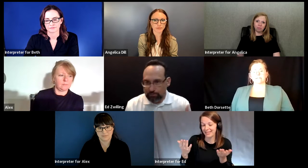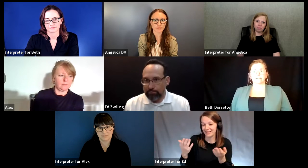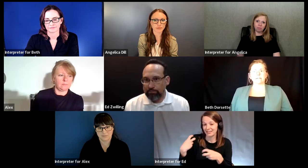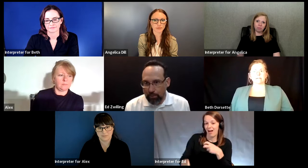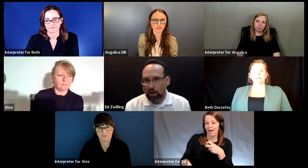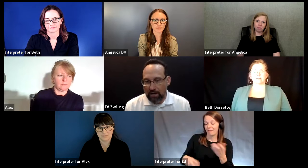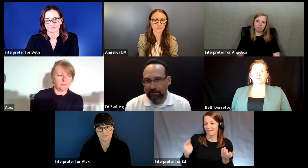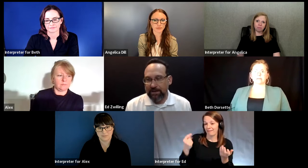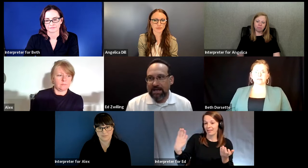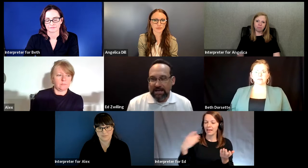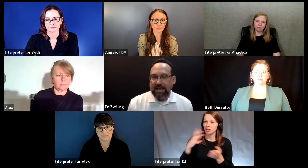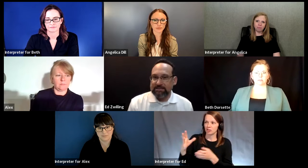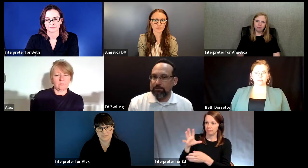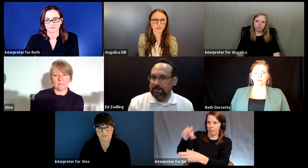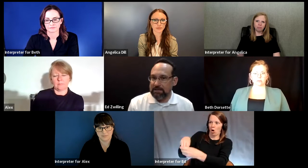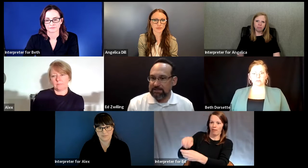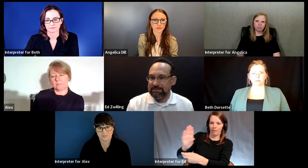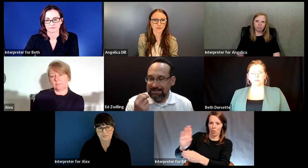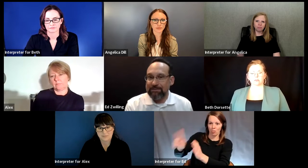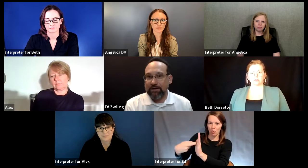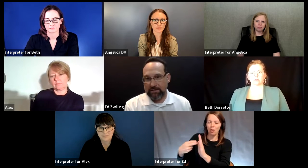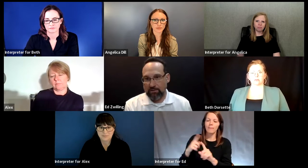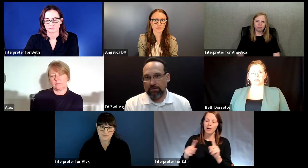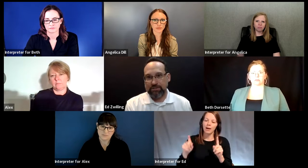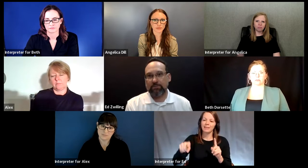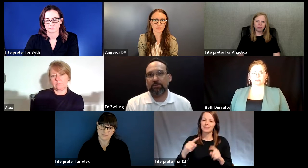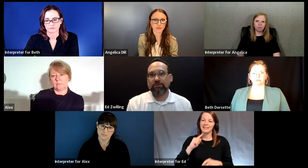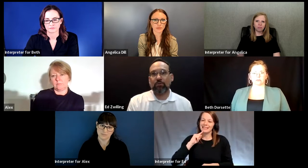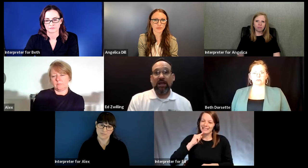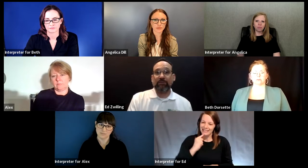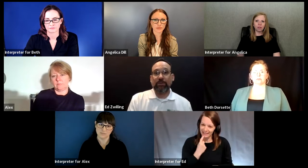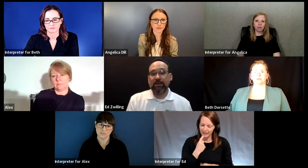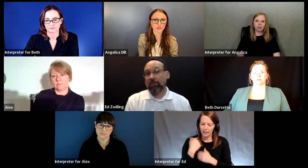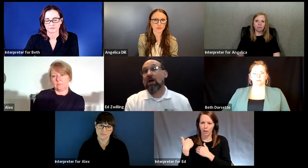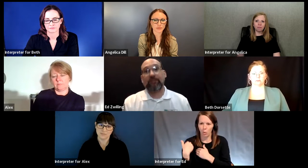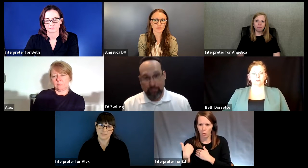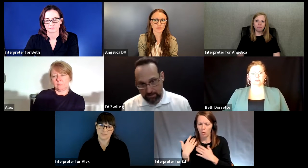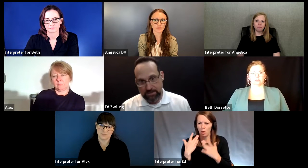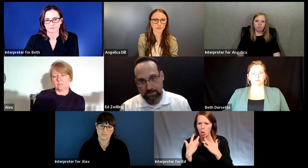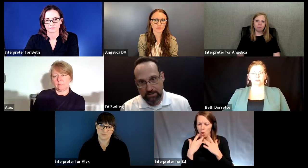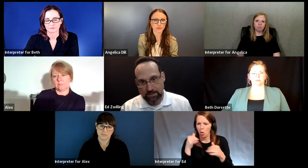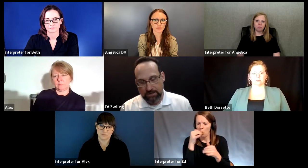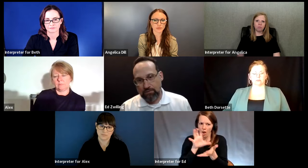That's just part of it. It has to be a significant hardship. So it would have to be a lot of money.